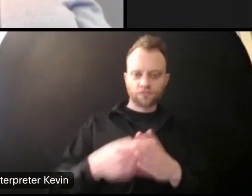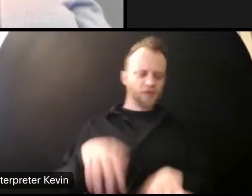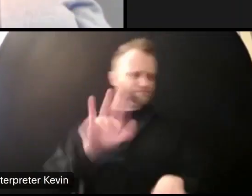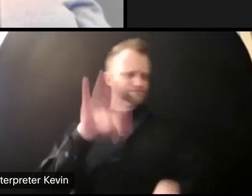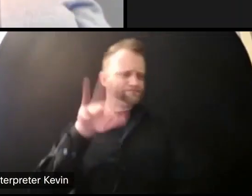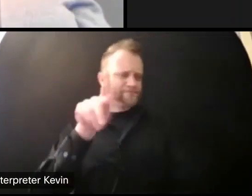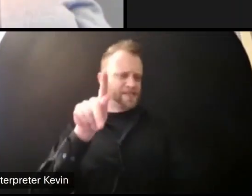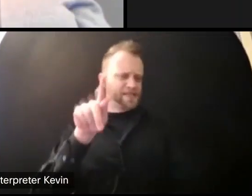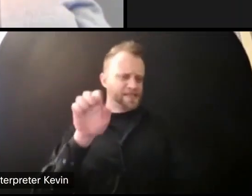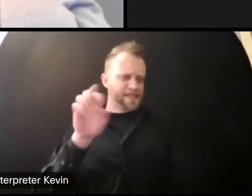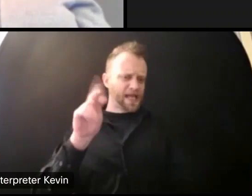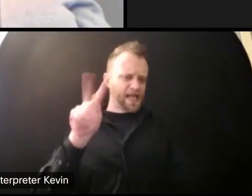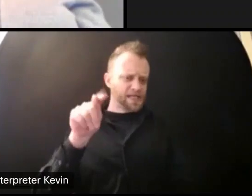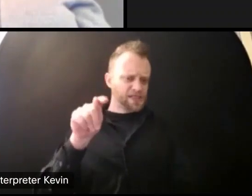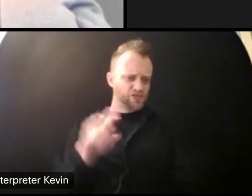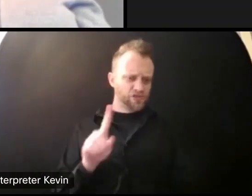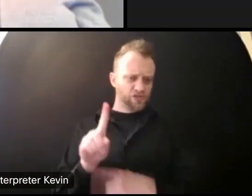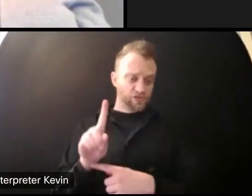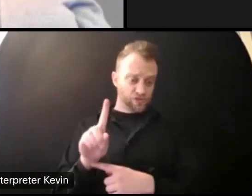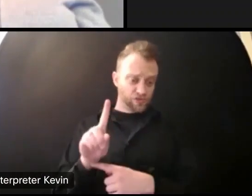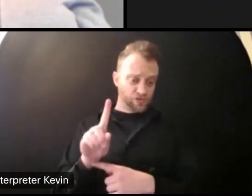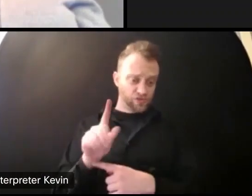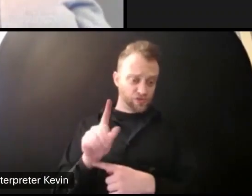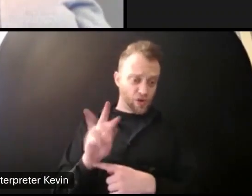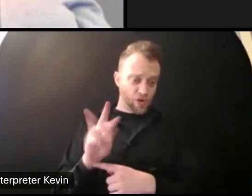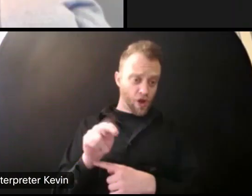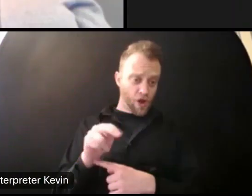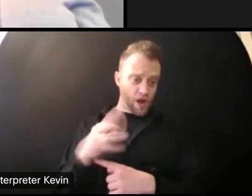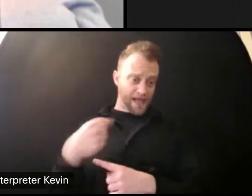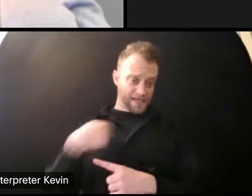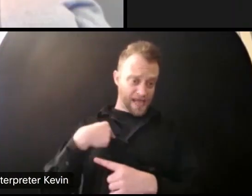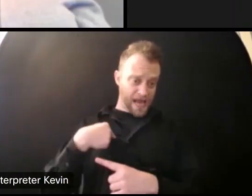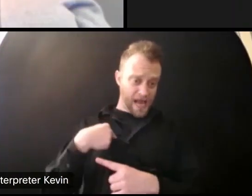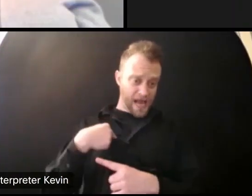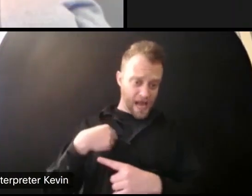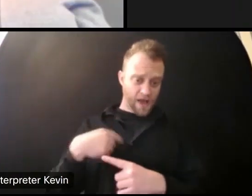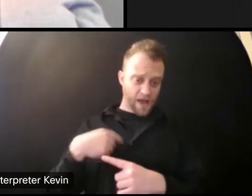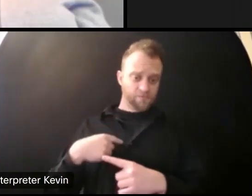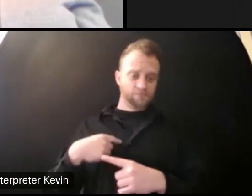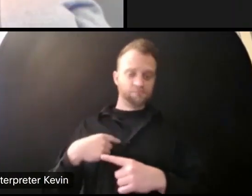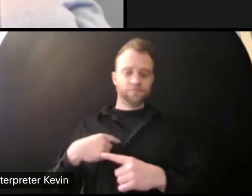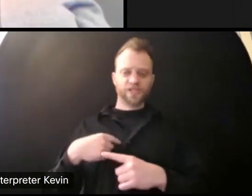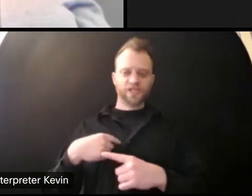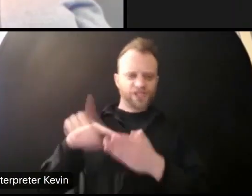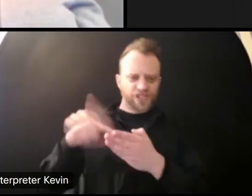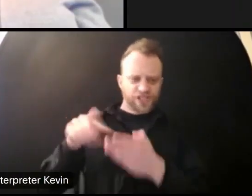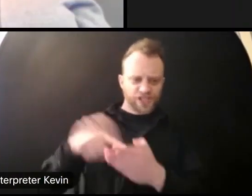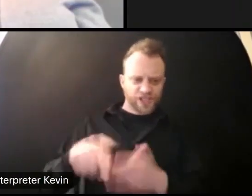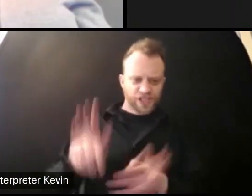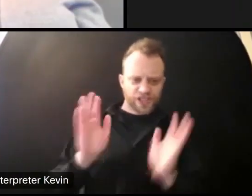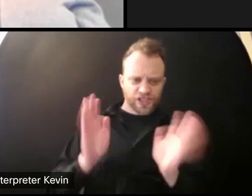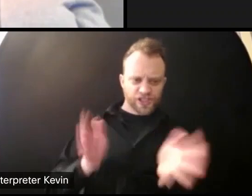monitoring the chat and I believe answered most of the questions that have come through that. We